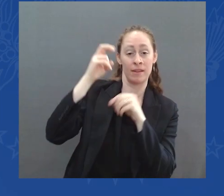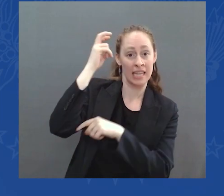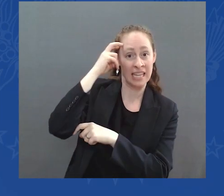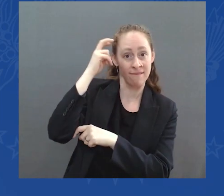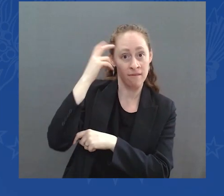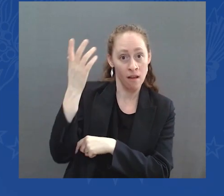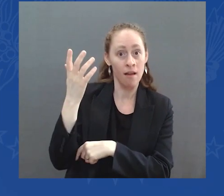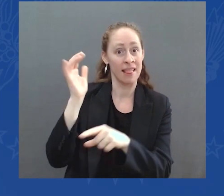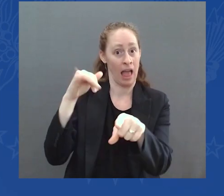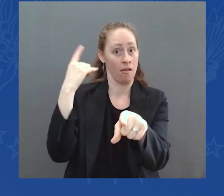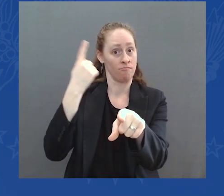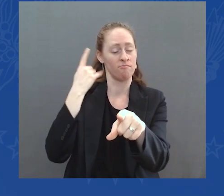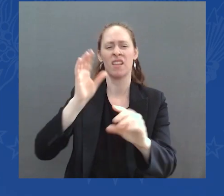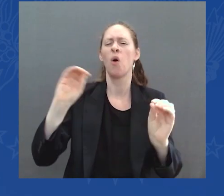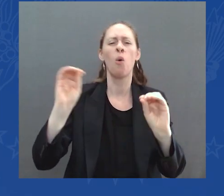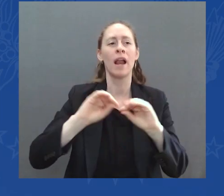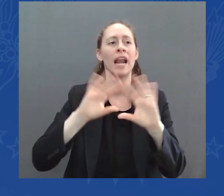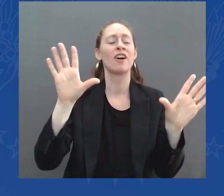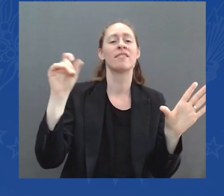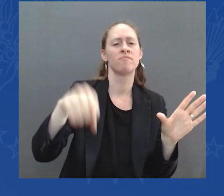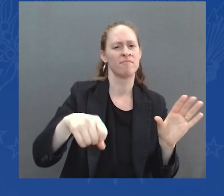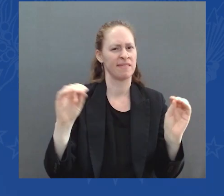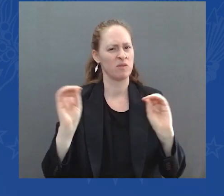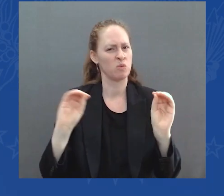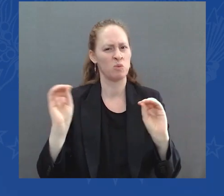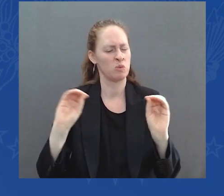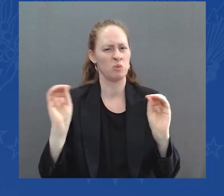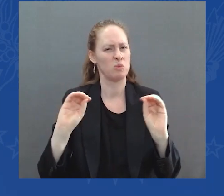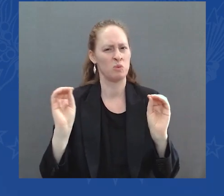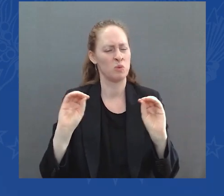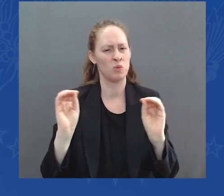Thank you.